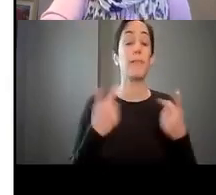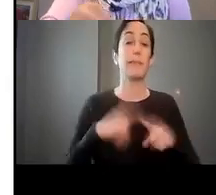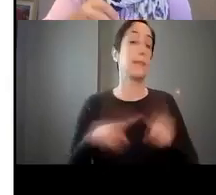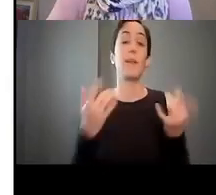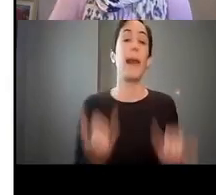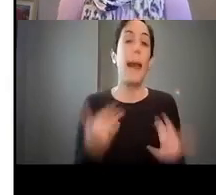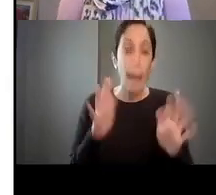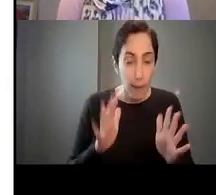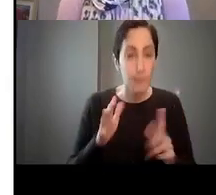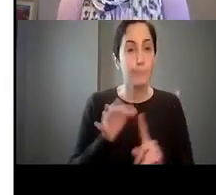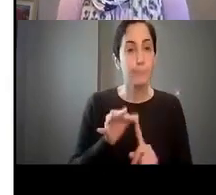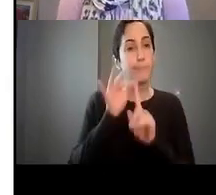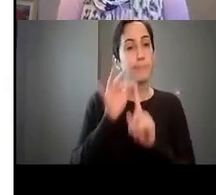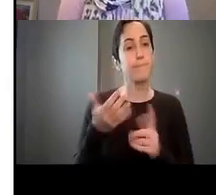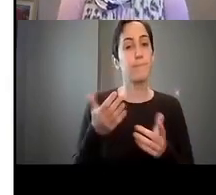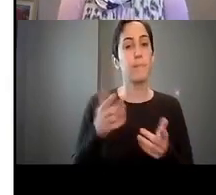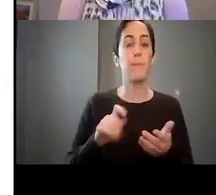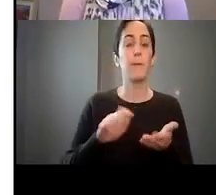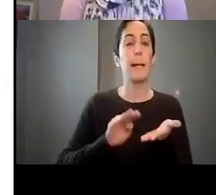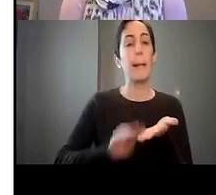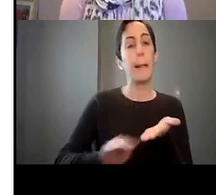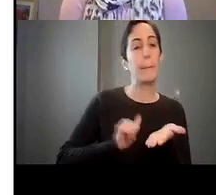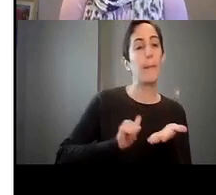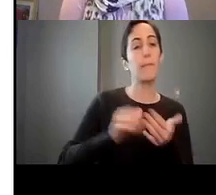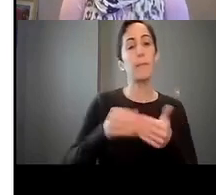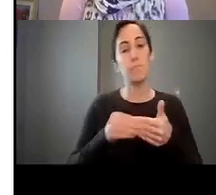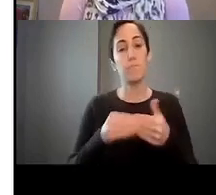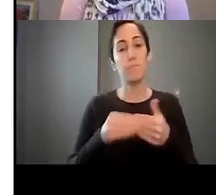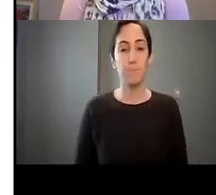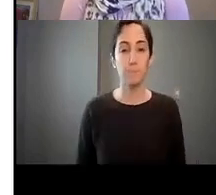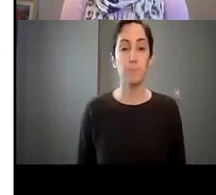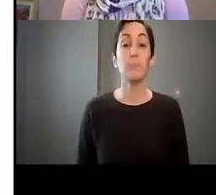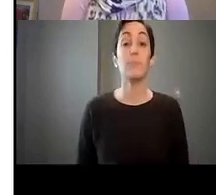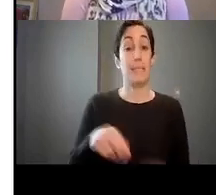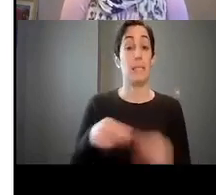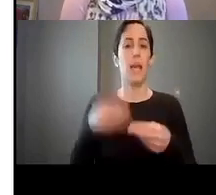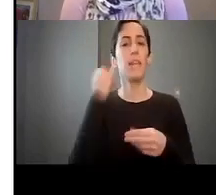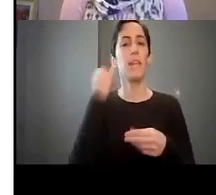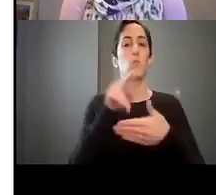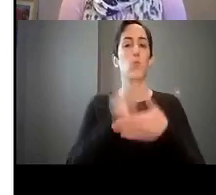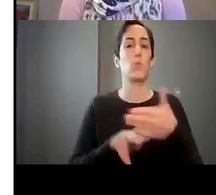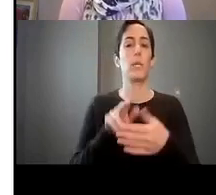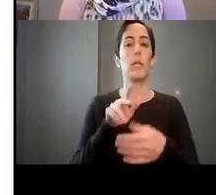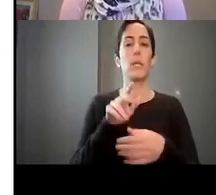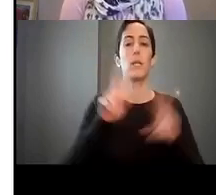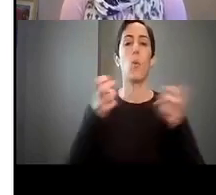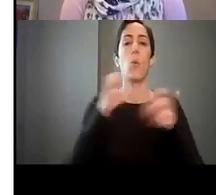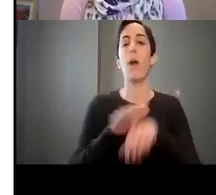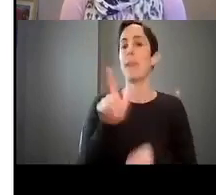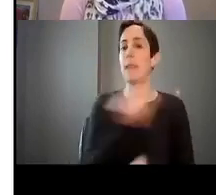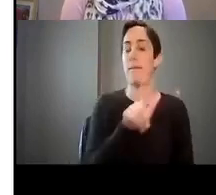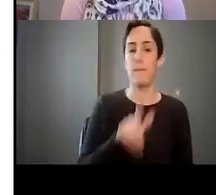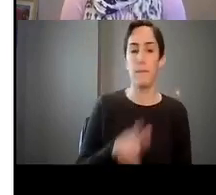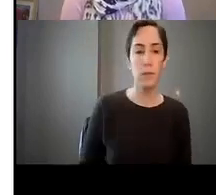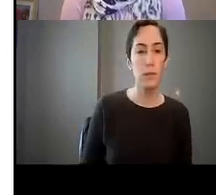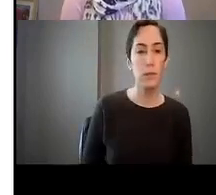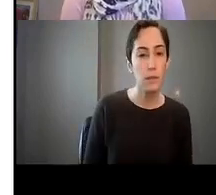On this particular slide, if you start with the quote on the left. I don't know who On this particular slide, if you start with shared this quote and all the attempts I the quote on the left. I don't know who